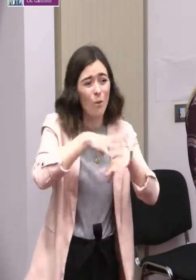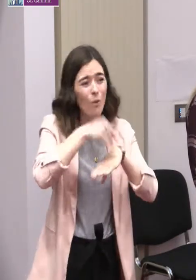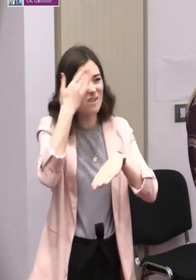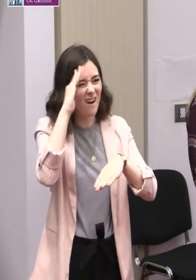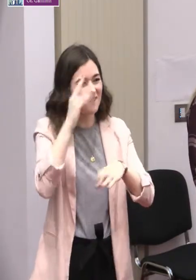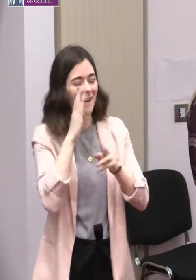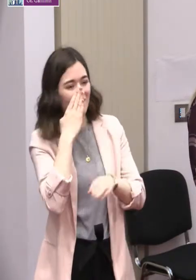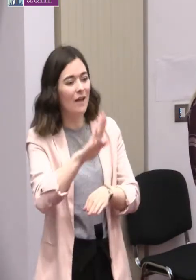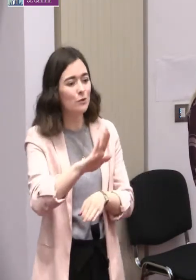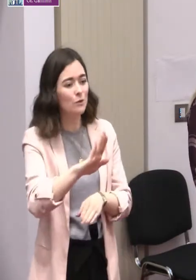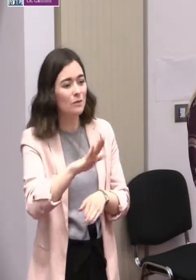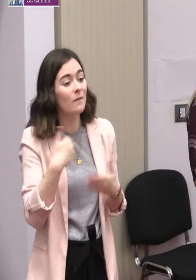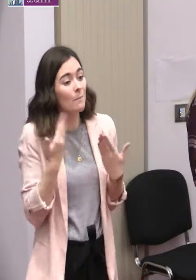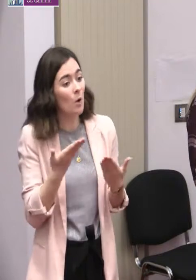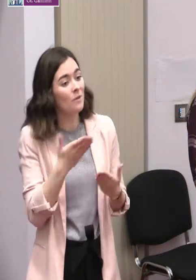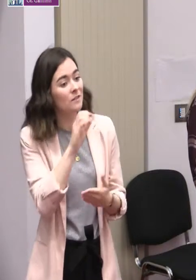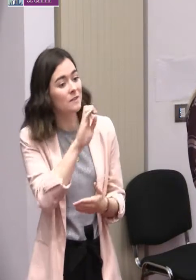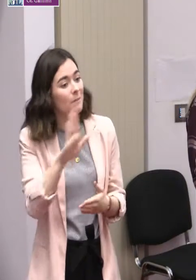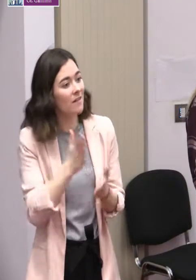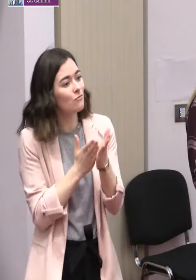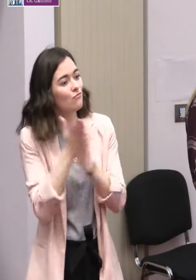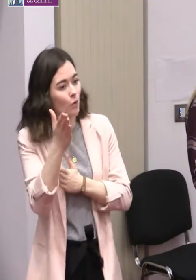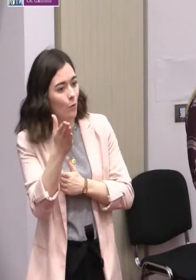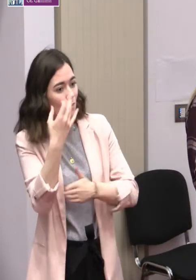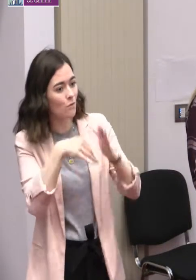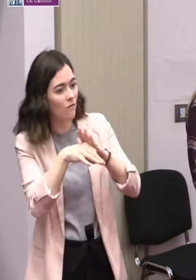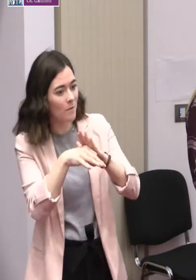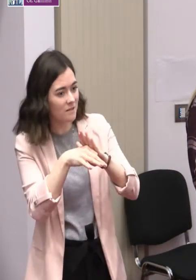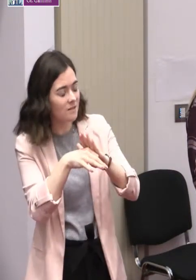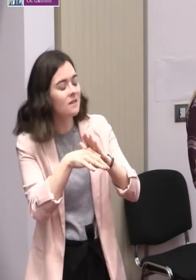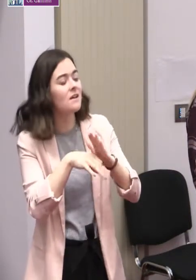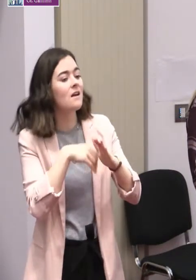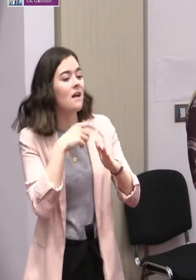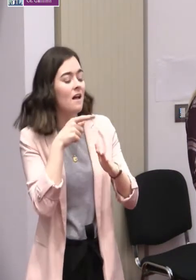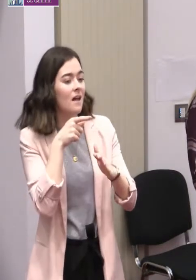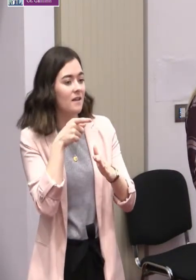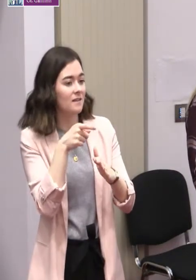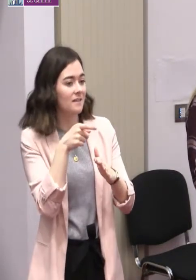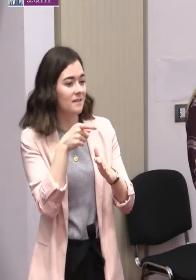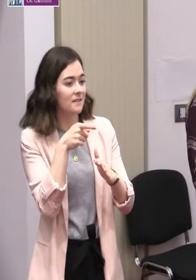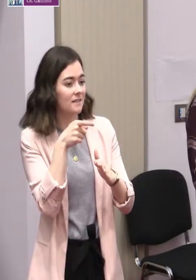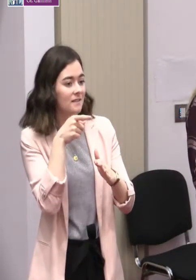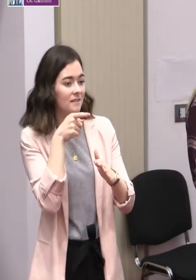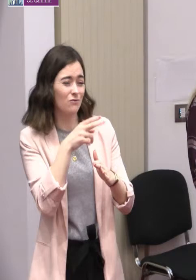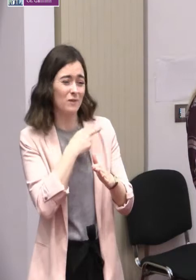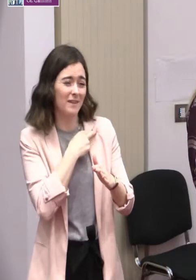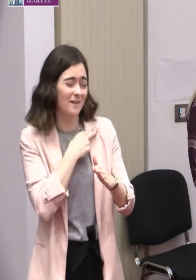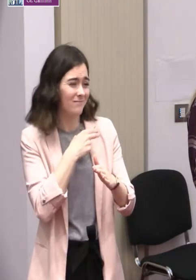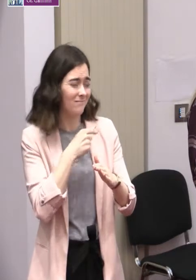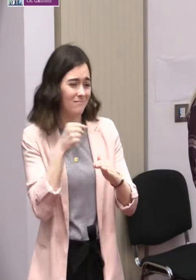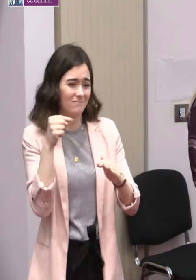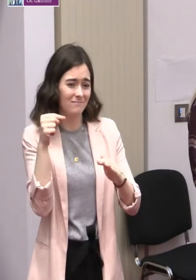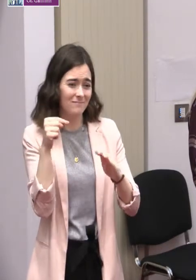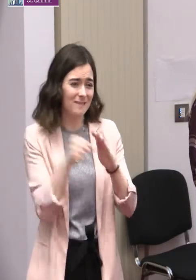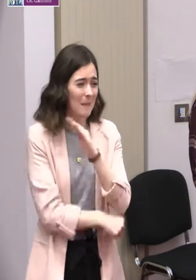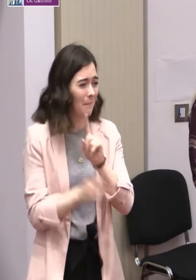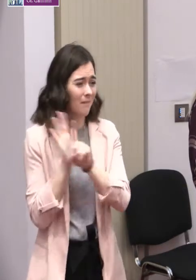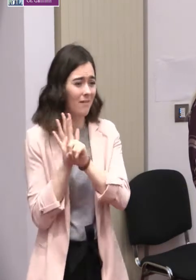We have a bill going through the parliament that is deeply discriminatory against all